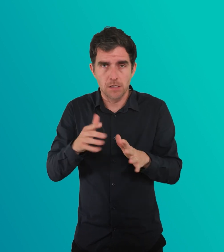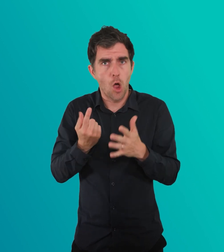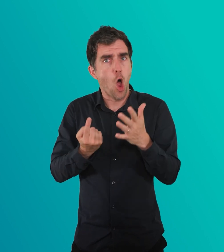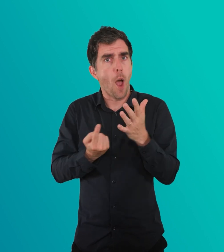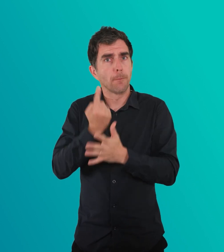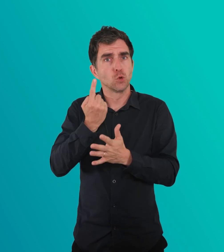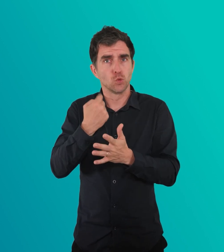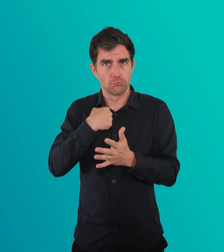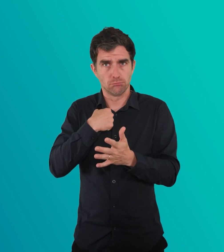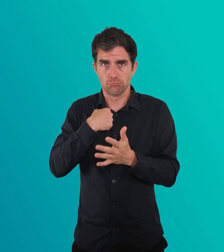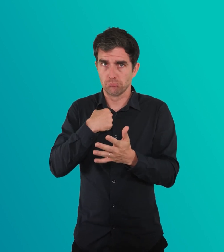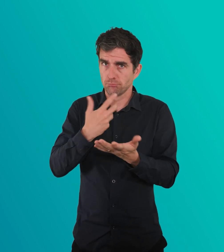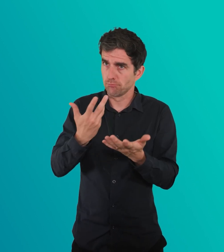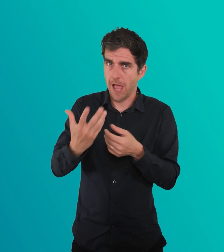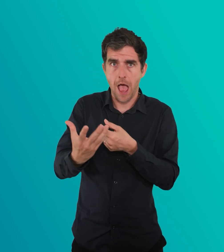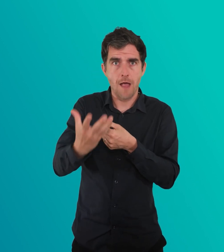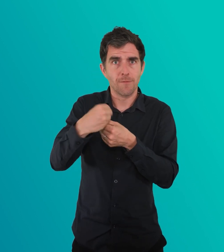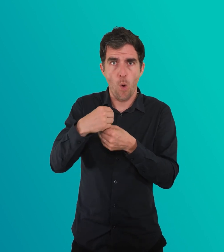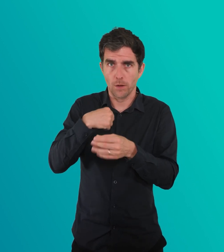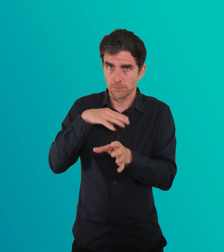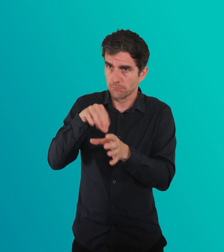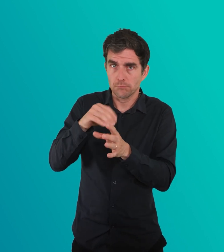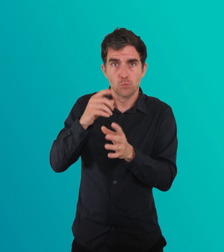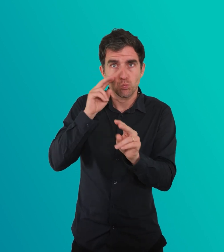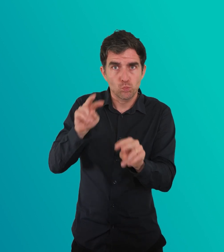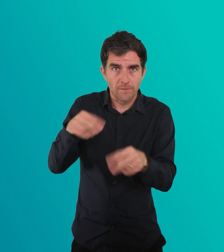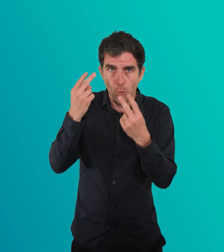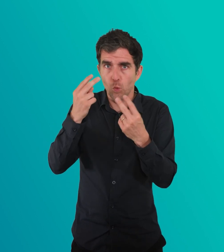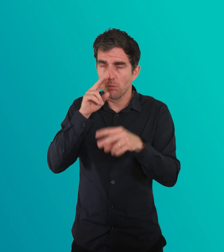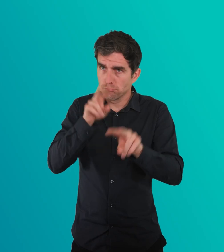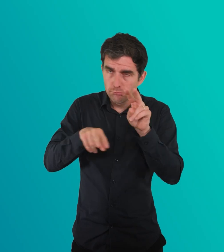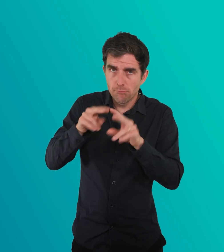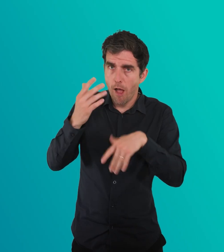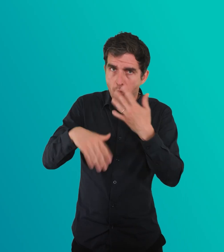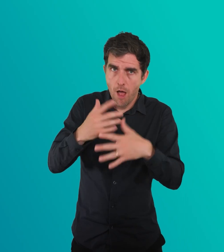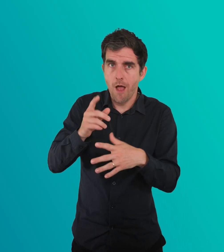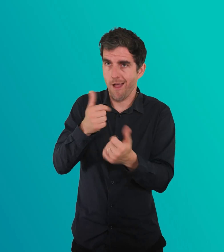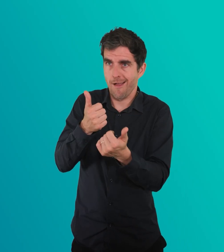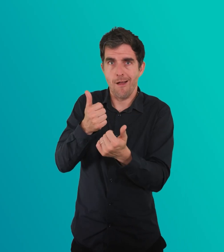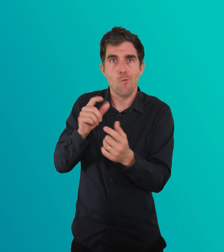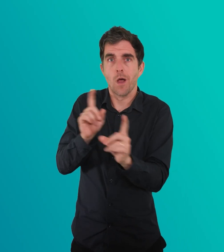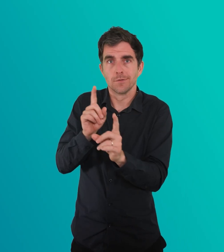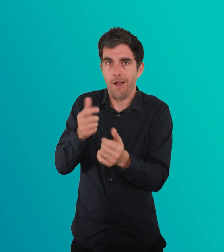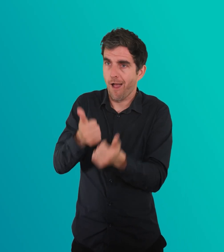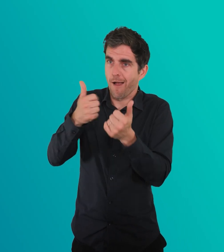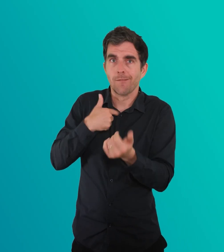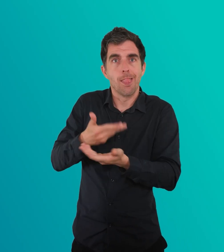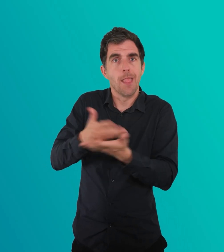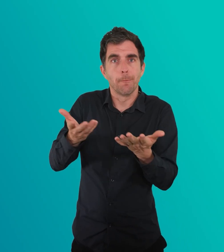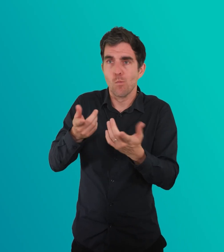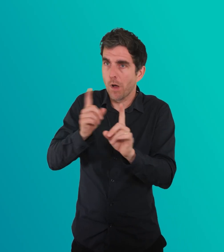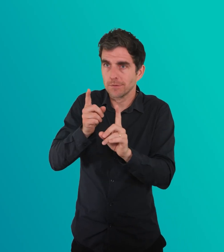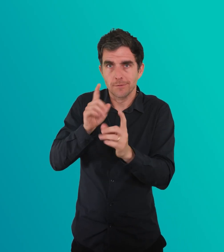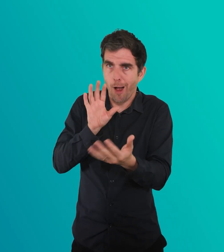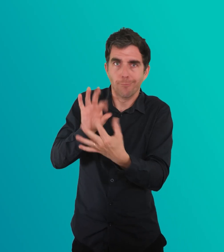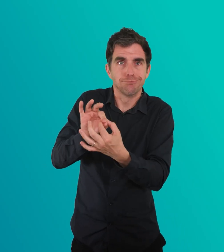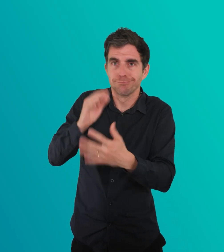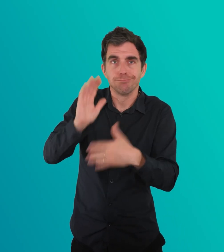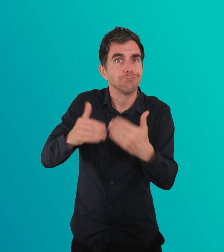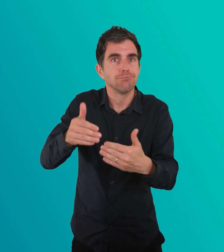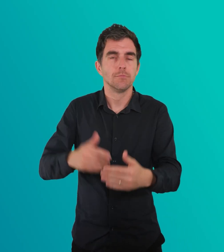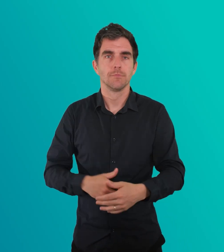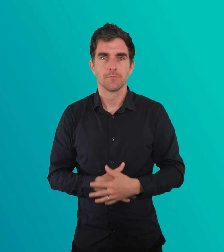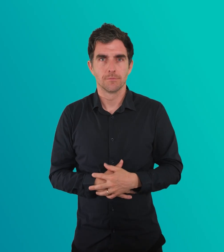the opportunity to be involved in the Review in a way that works for them.